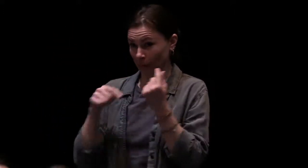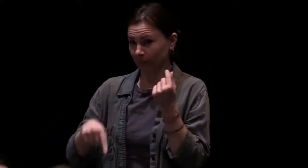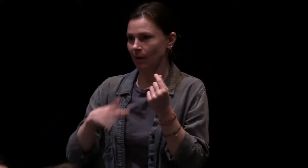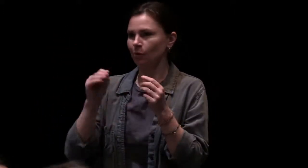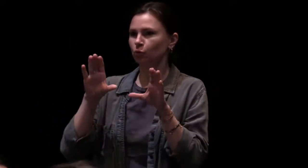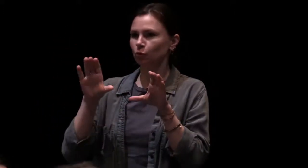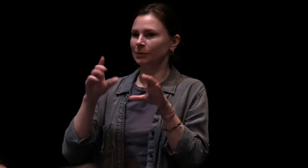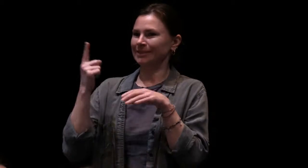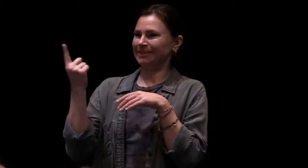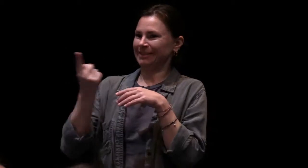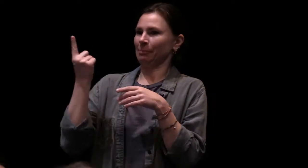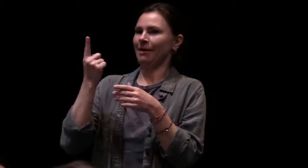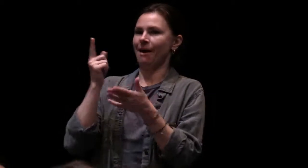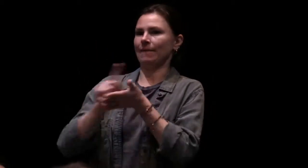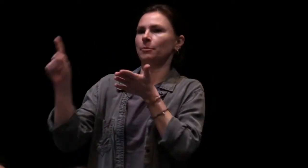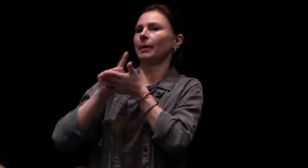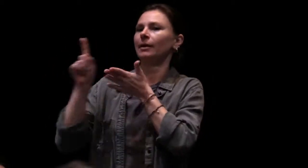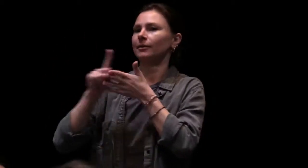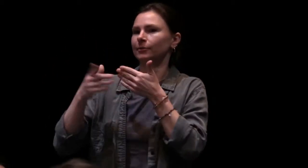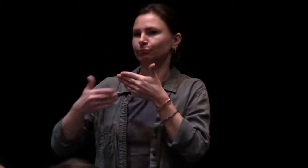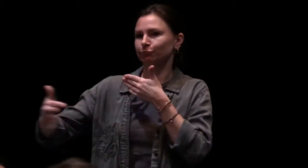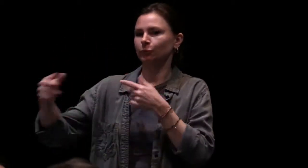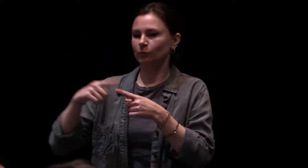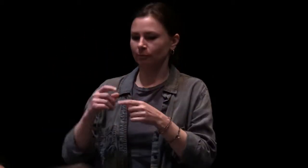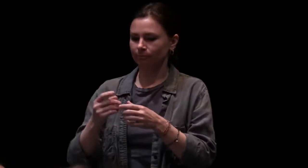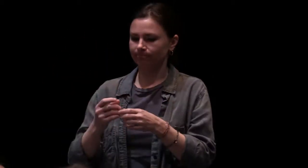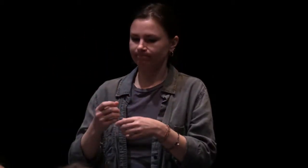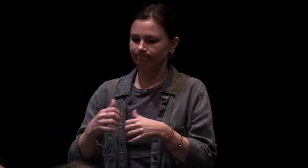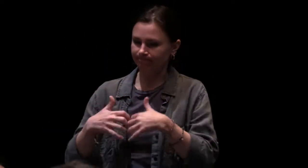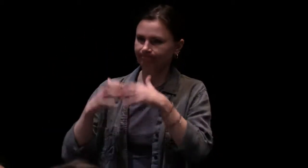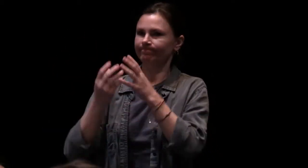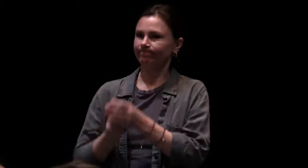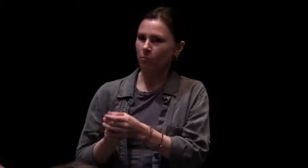[Female interpreter] My commitment is to continue to work as a part of our working group,